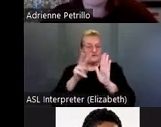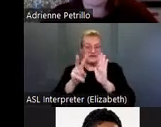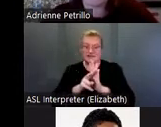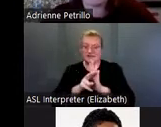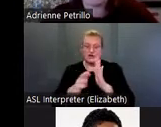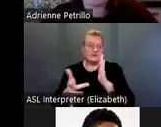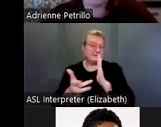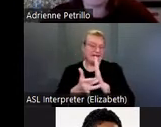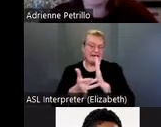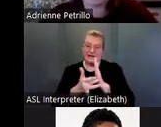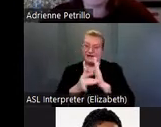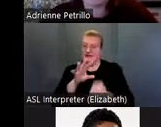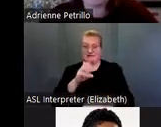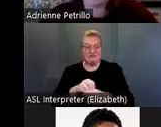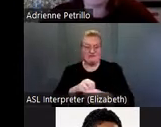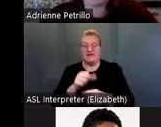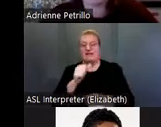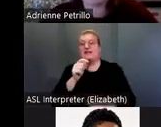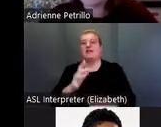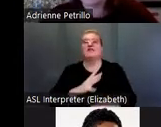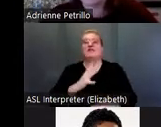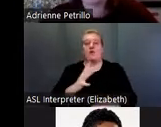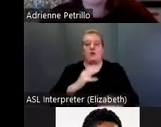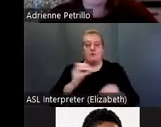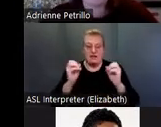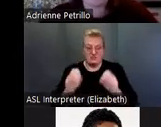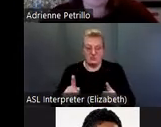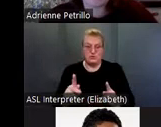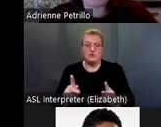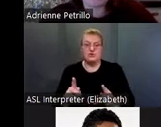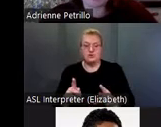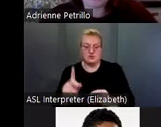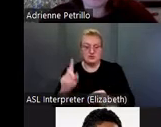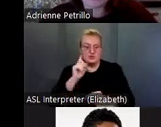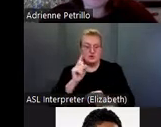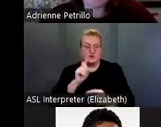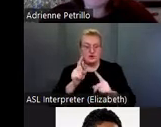It's a really informal opportunity to just hear about some additional projects.